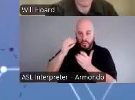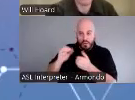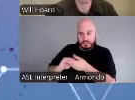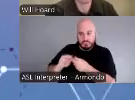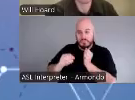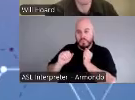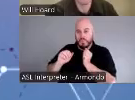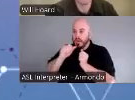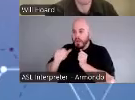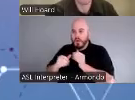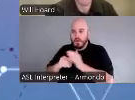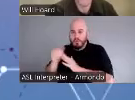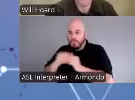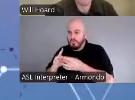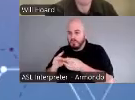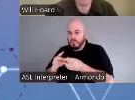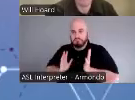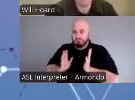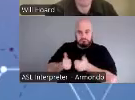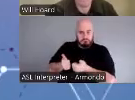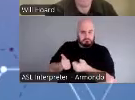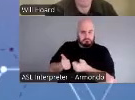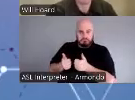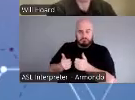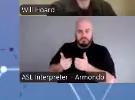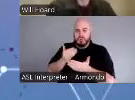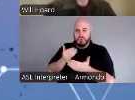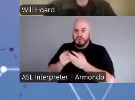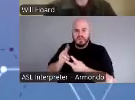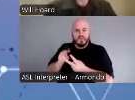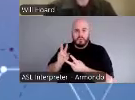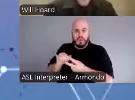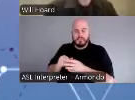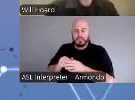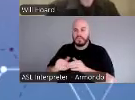But it was very much a peer-centered training.